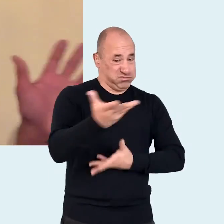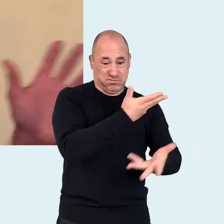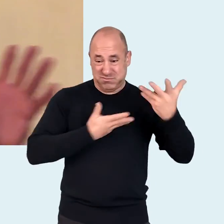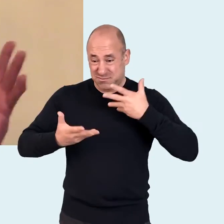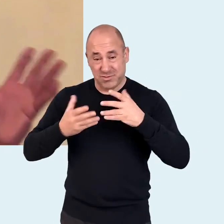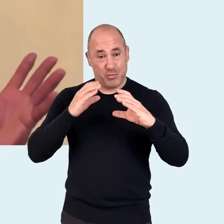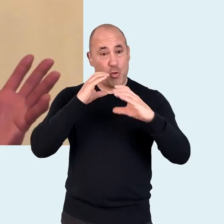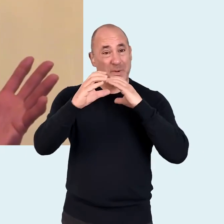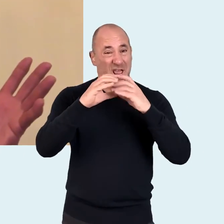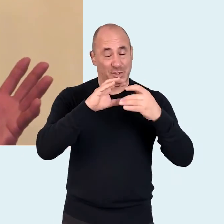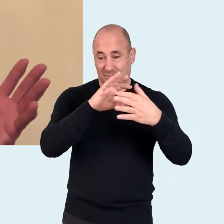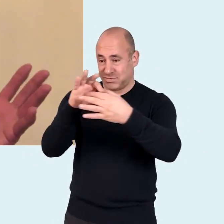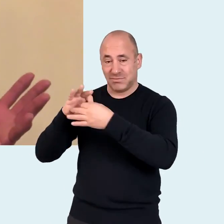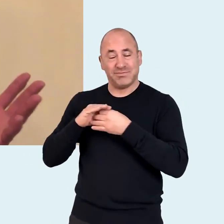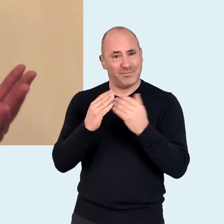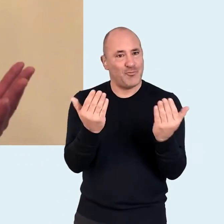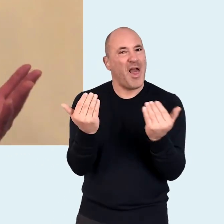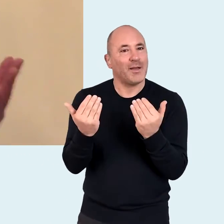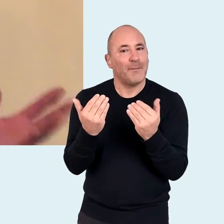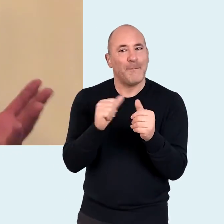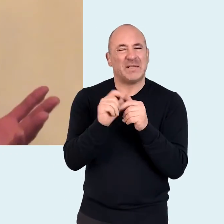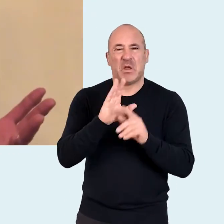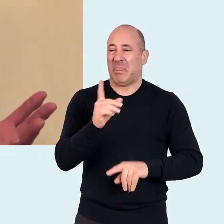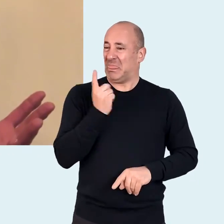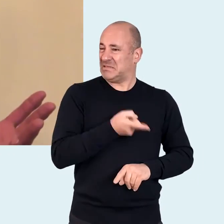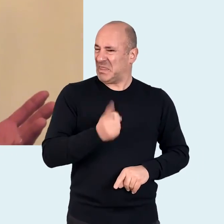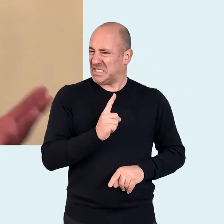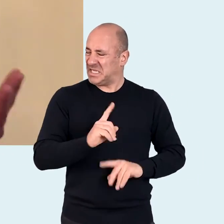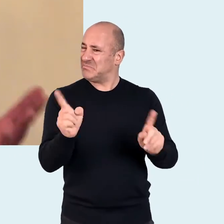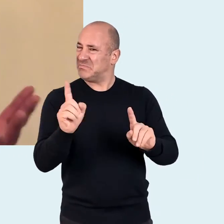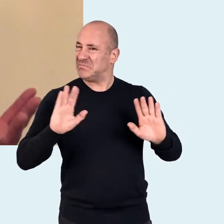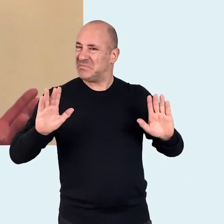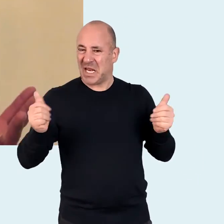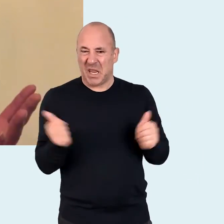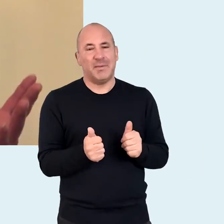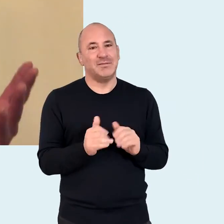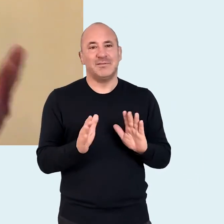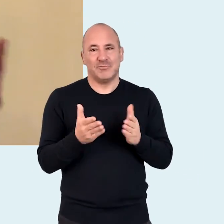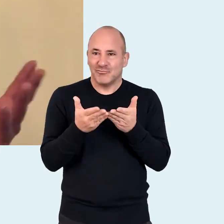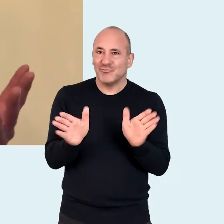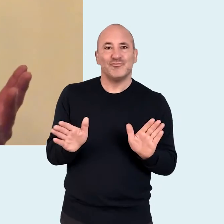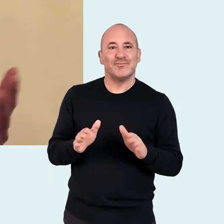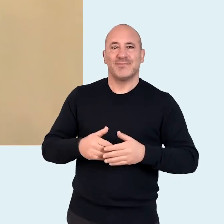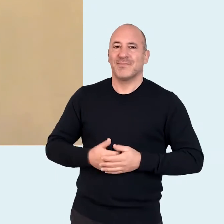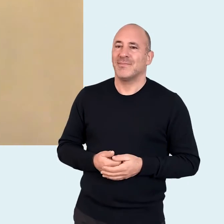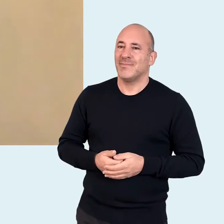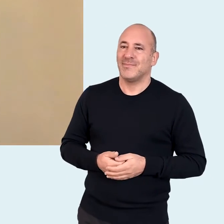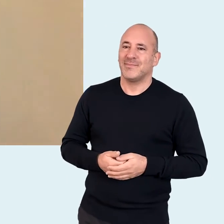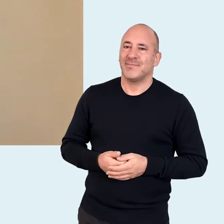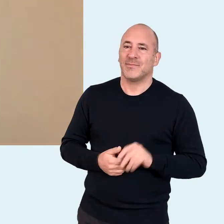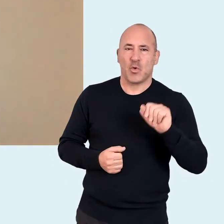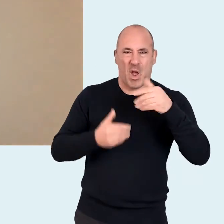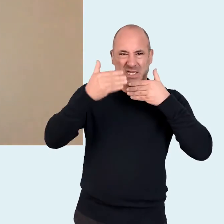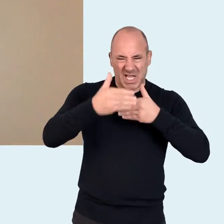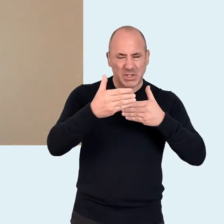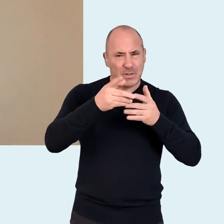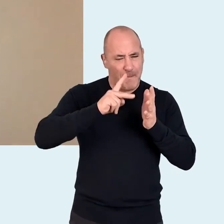three way or multi-way conversation and communication.